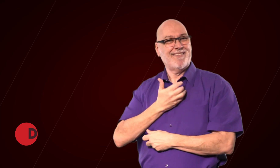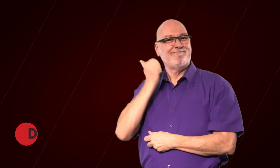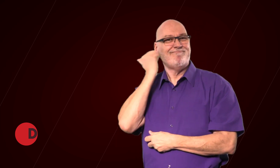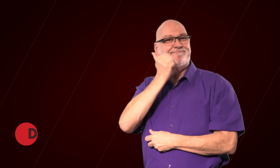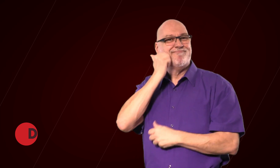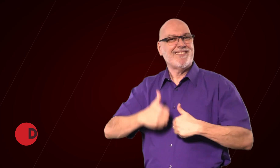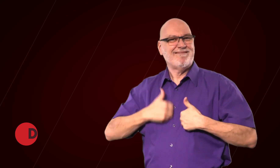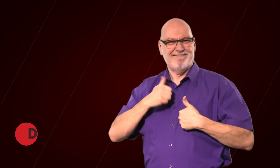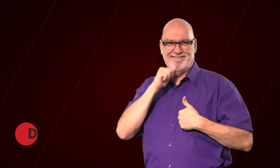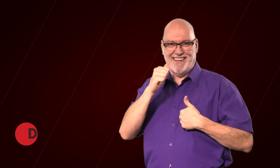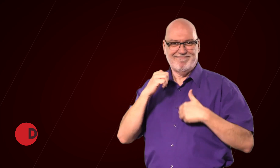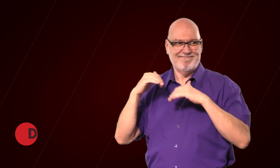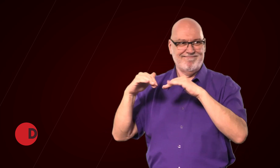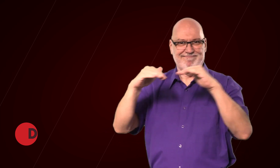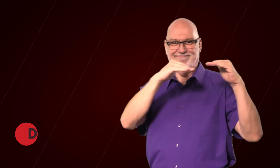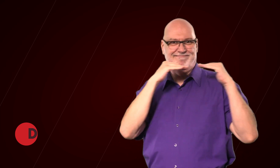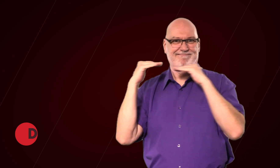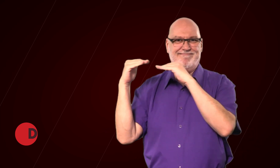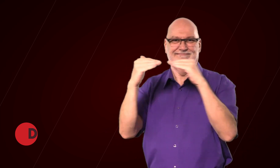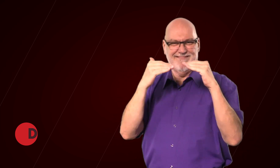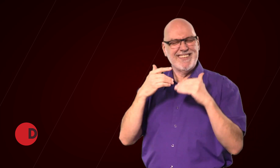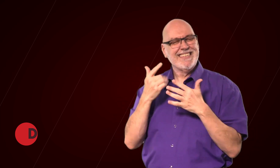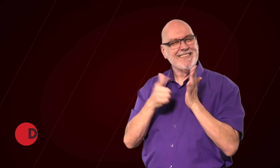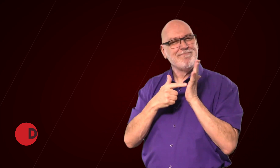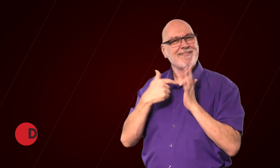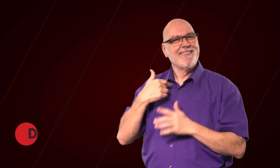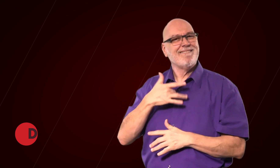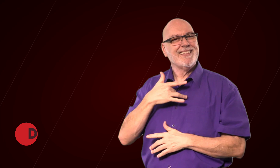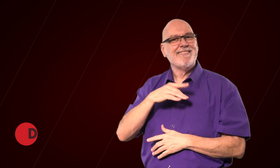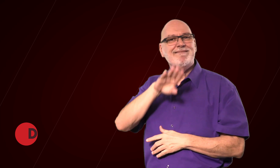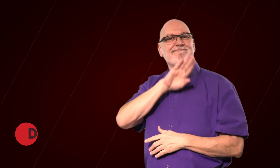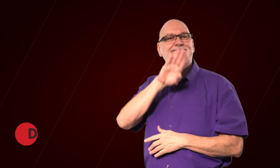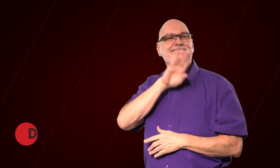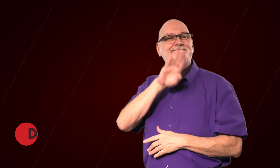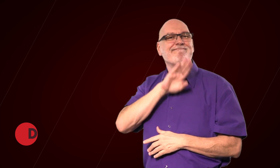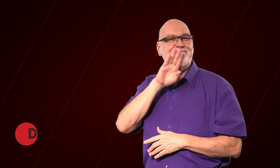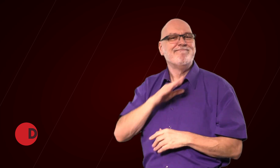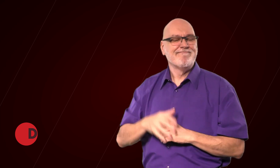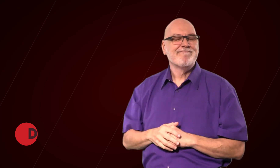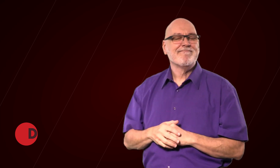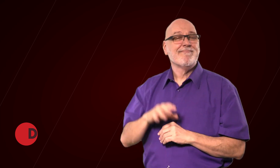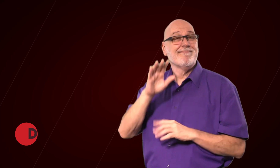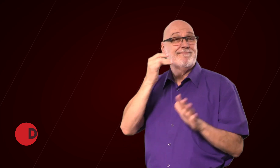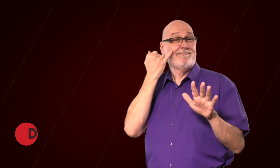in our daily lives and it's frustrating.